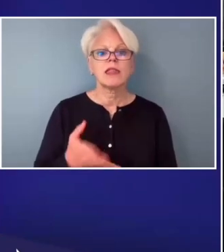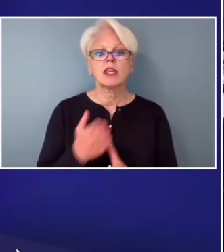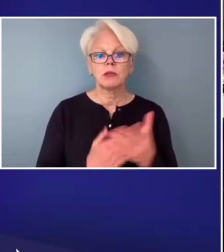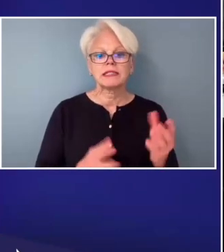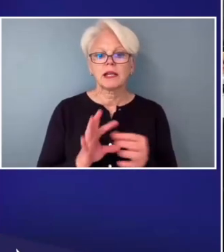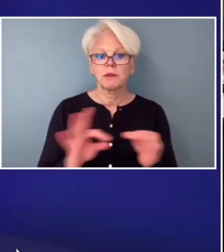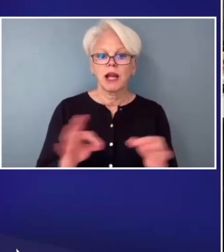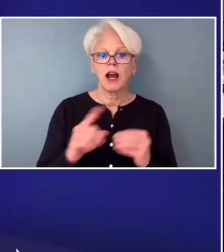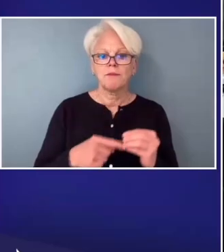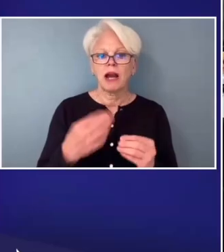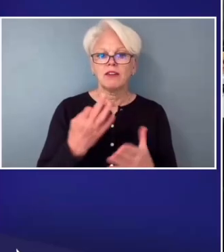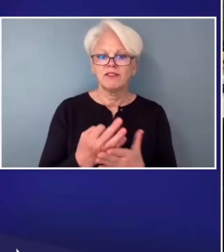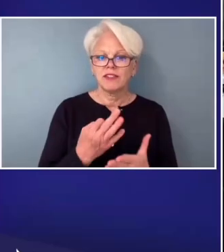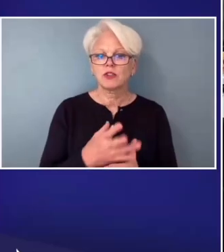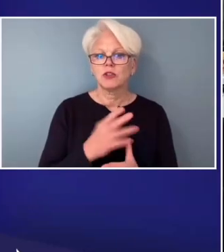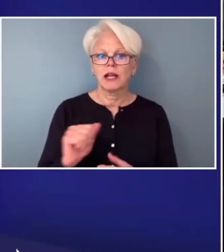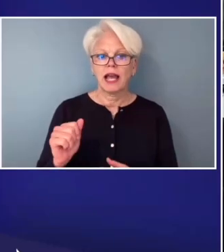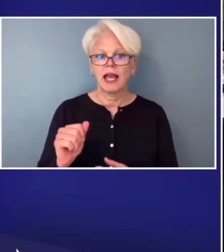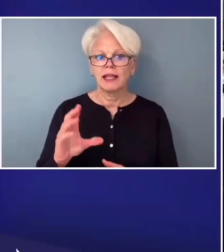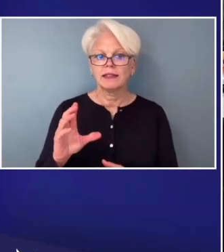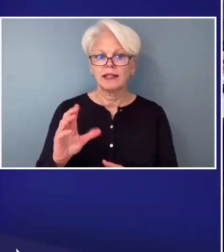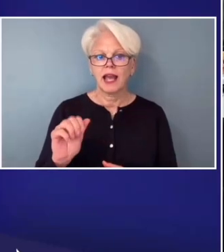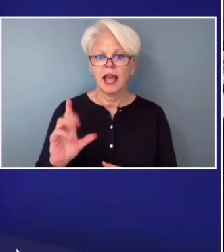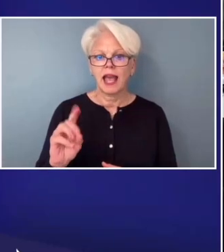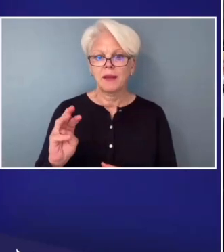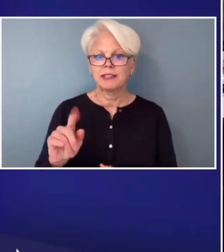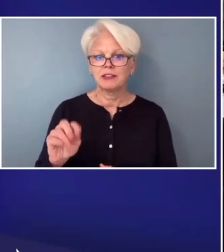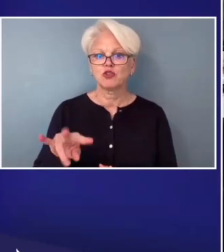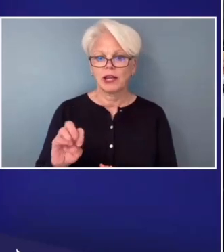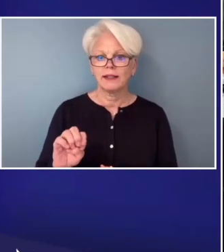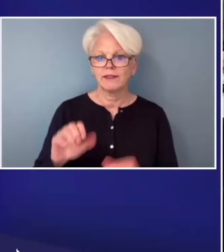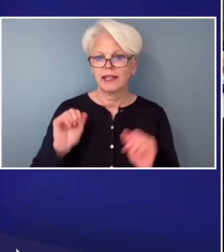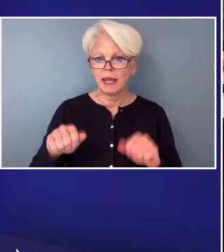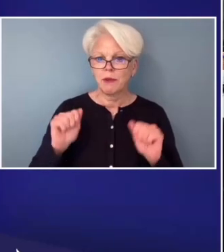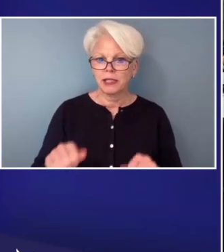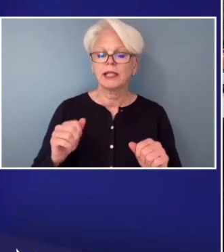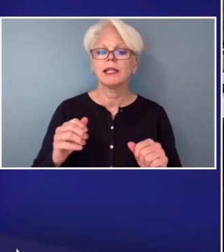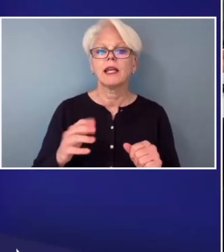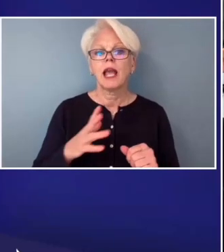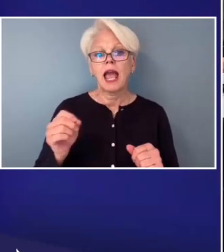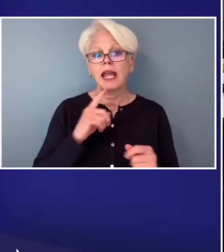administrative capability. Um, and it was specific to teach out.